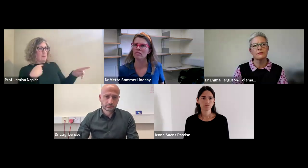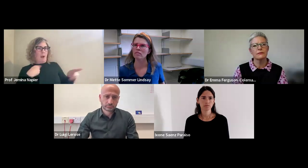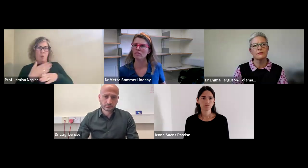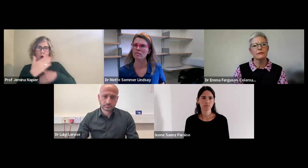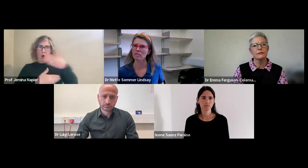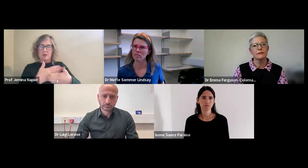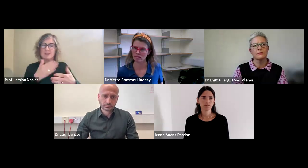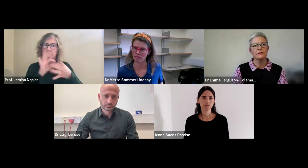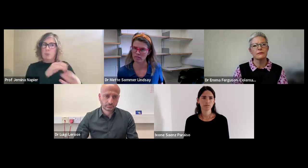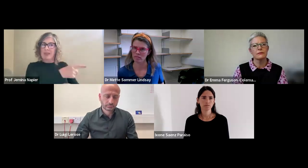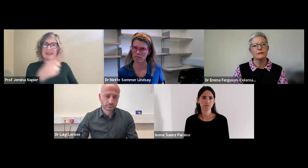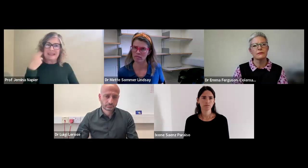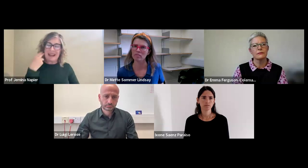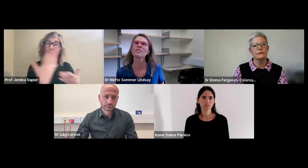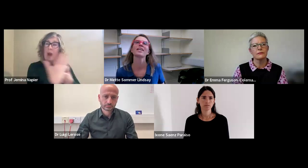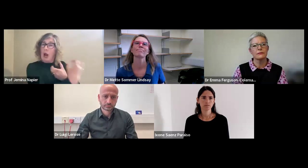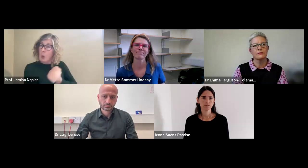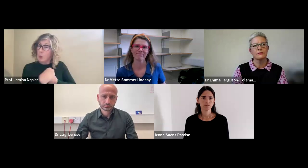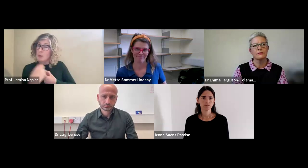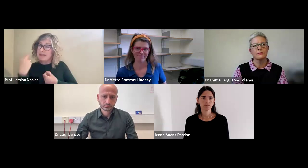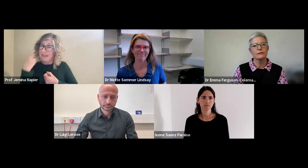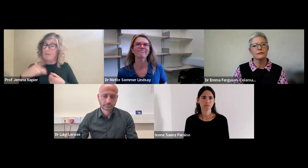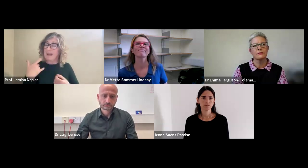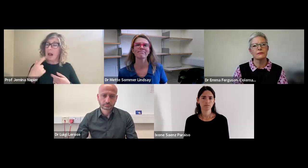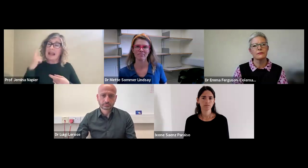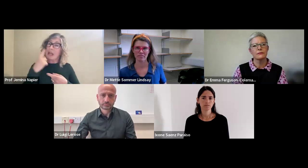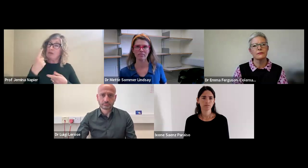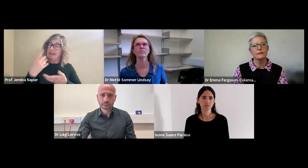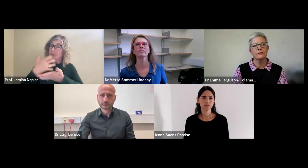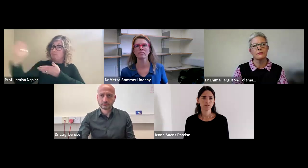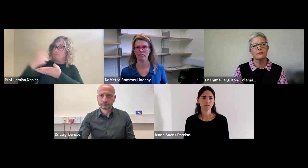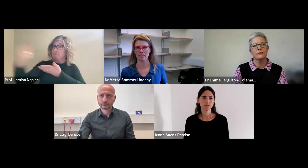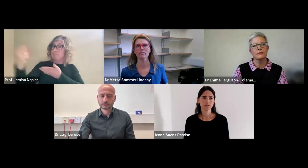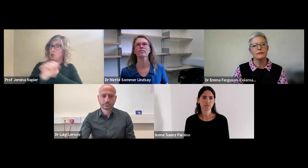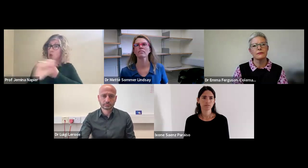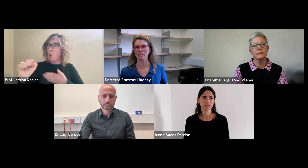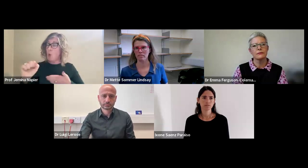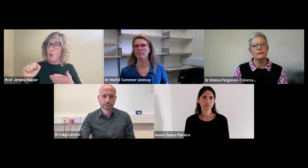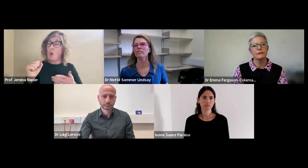acknowledge the work that goes on and they don't really include deaf